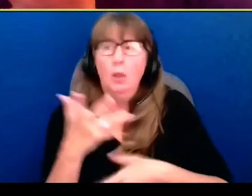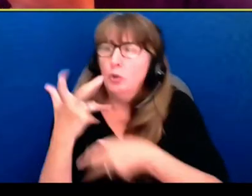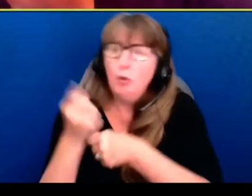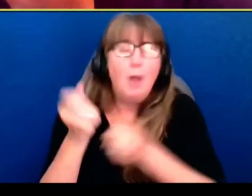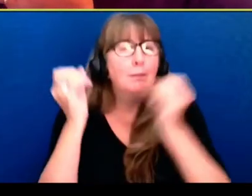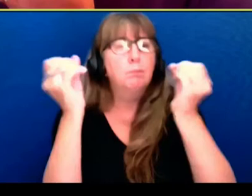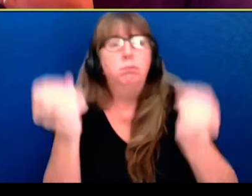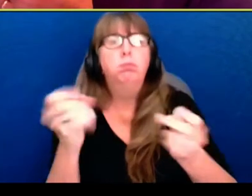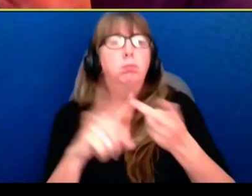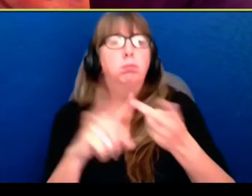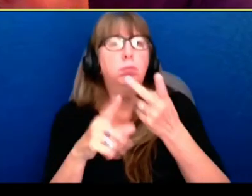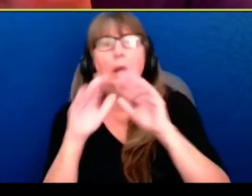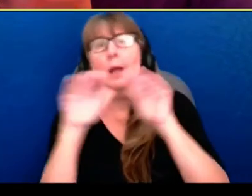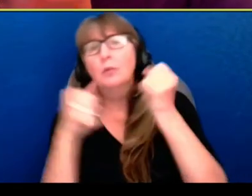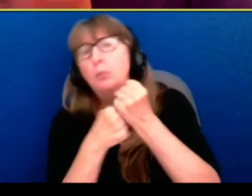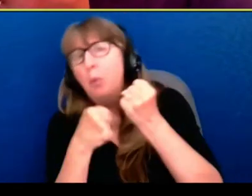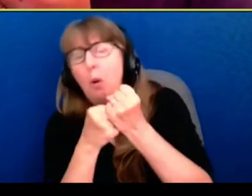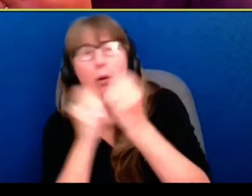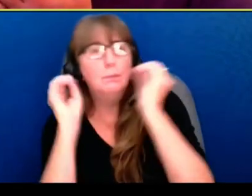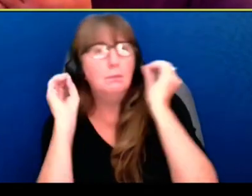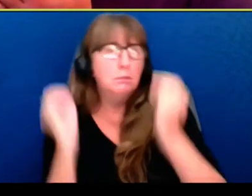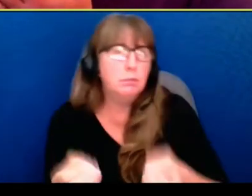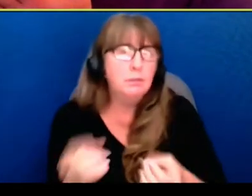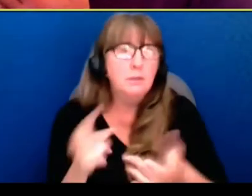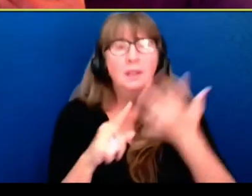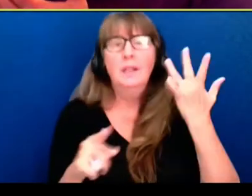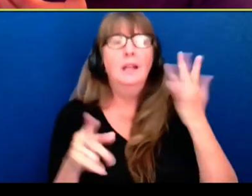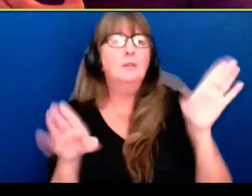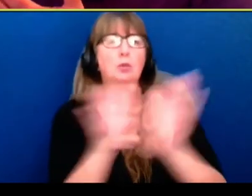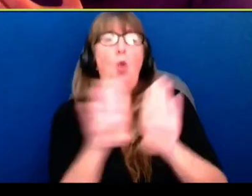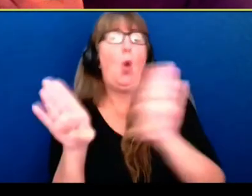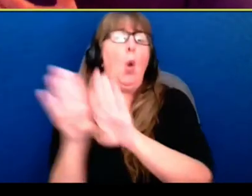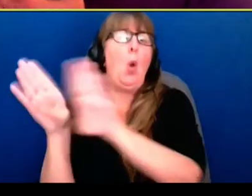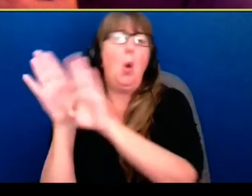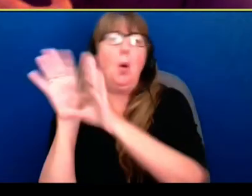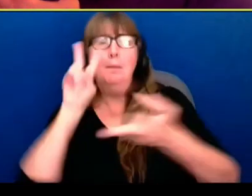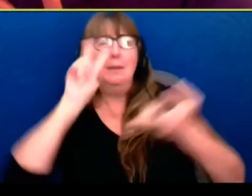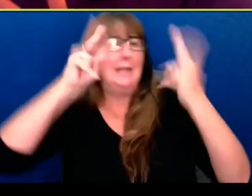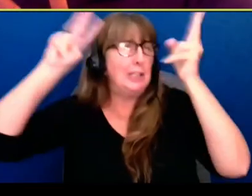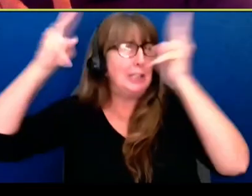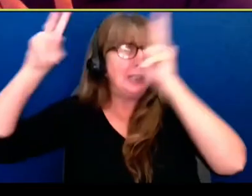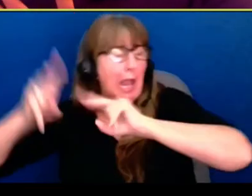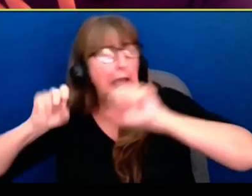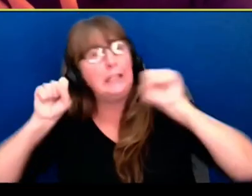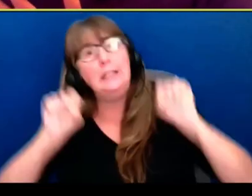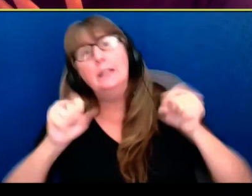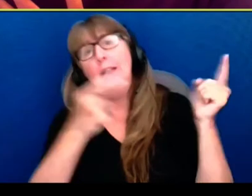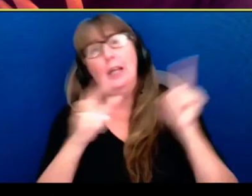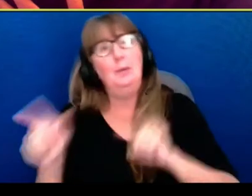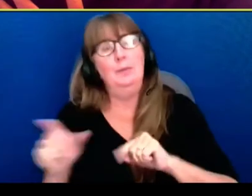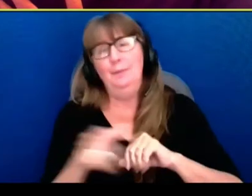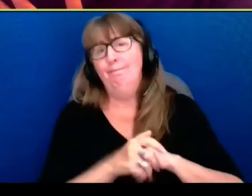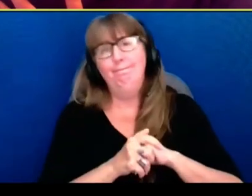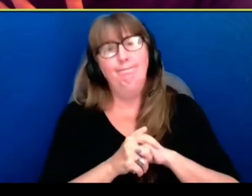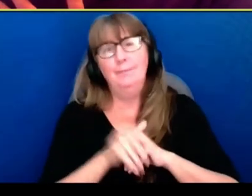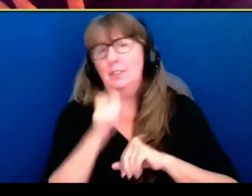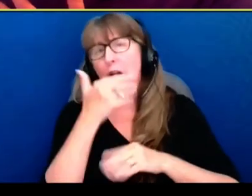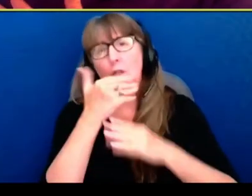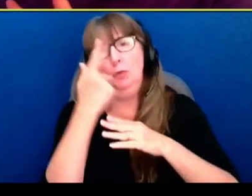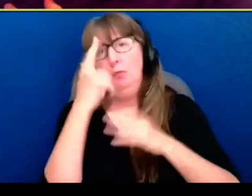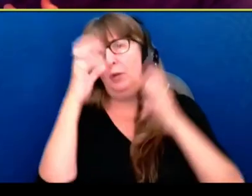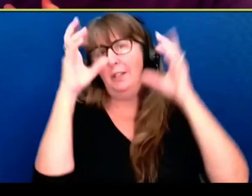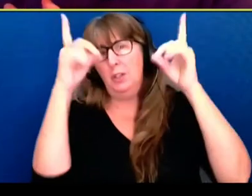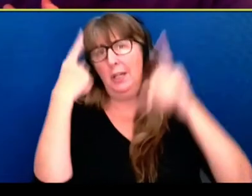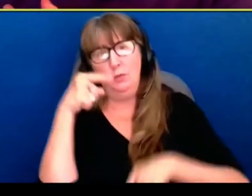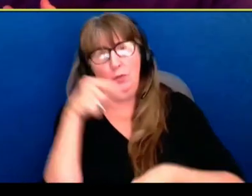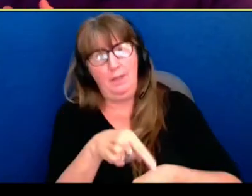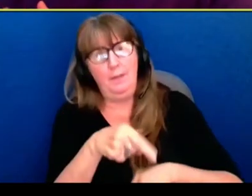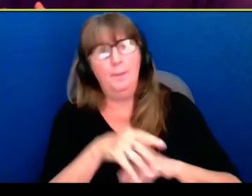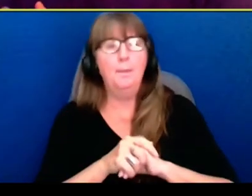for misunderstandings, which is never a good thing in the educational process.